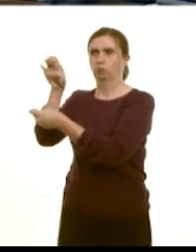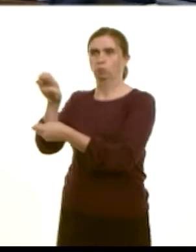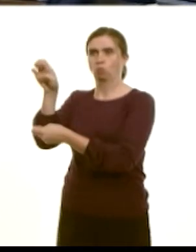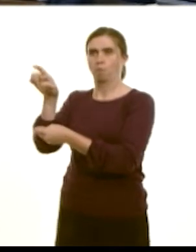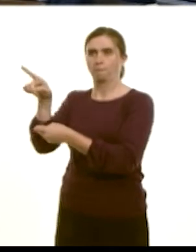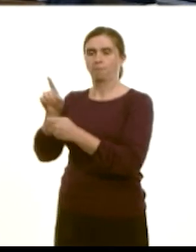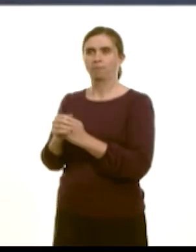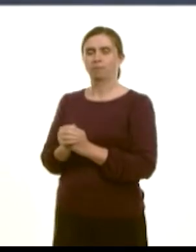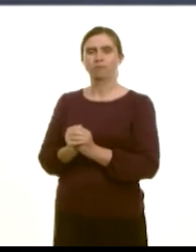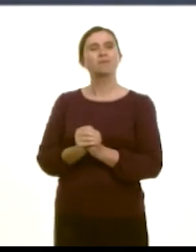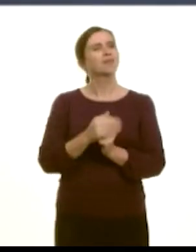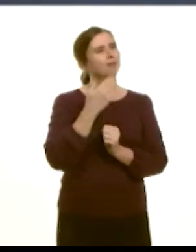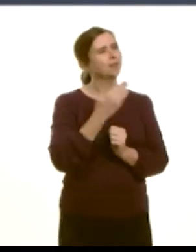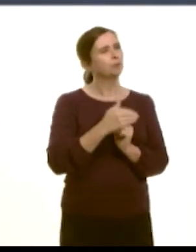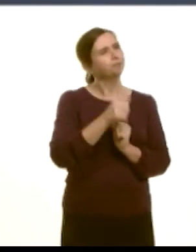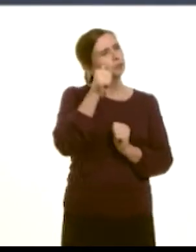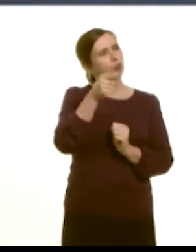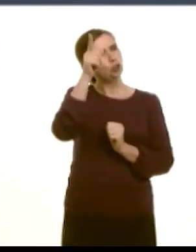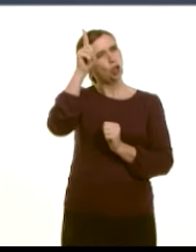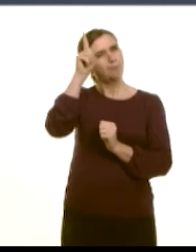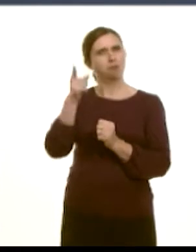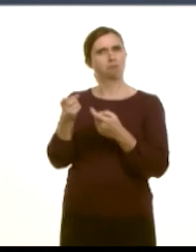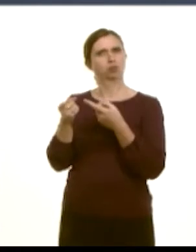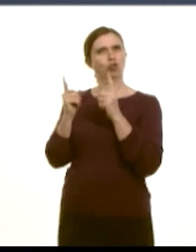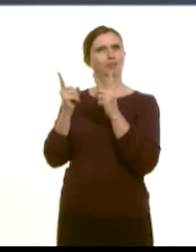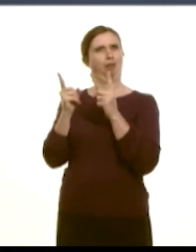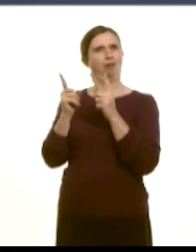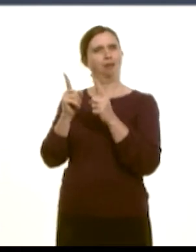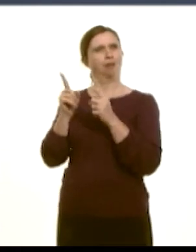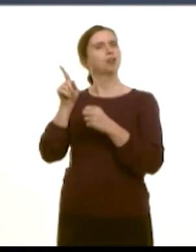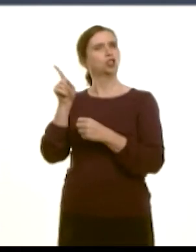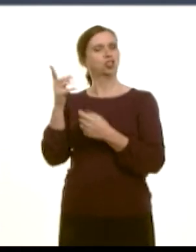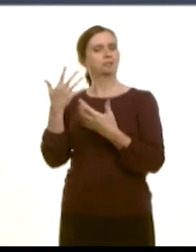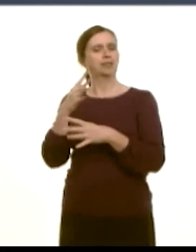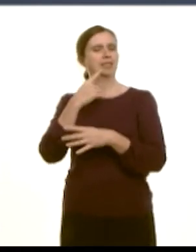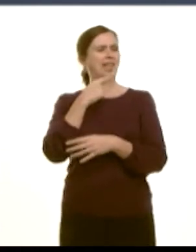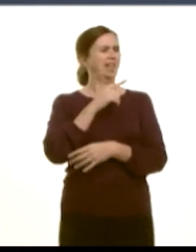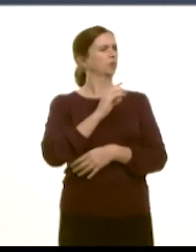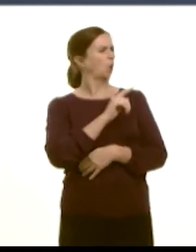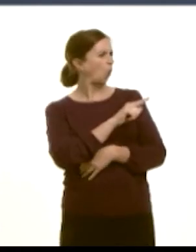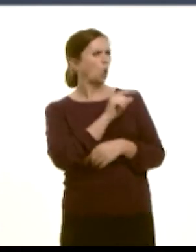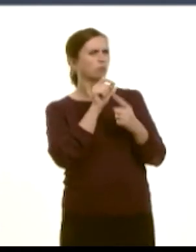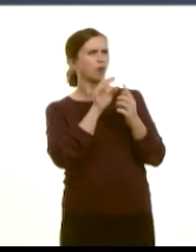The German Chancellor has described the Prime Ministerís statements on this as getting